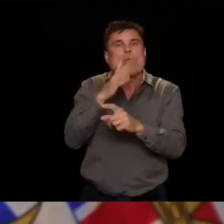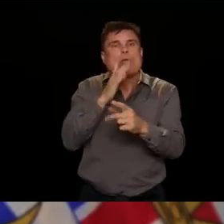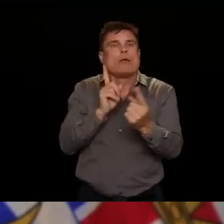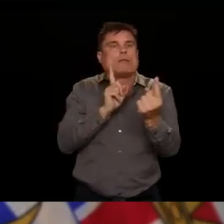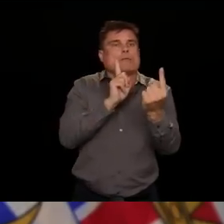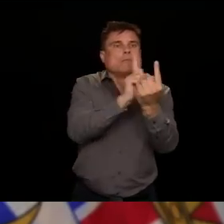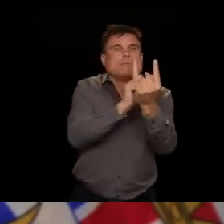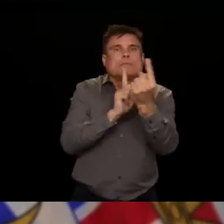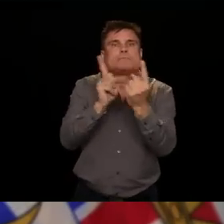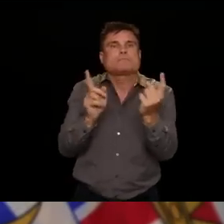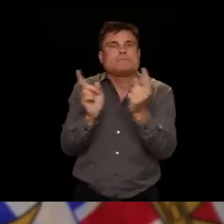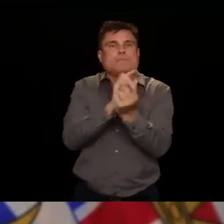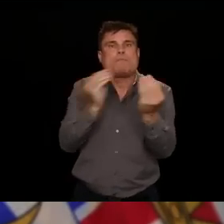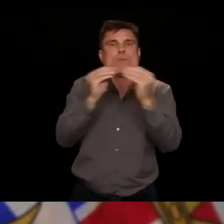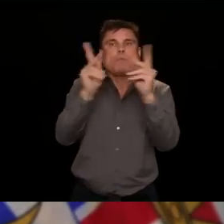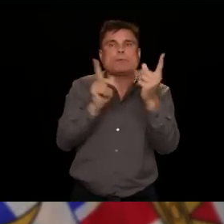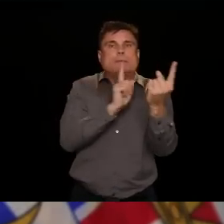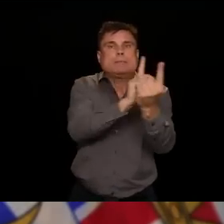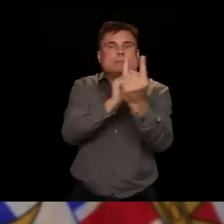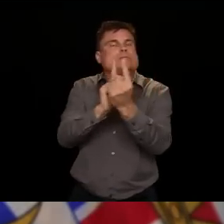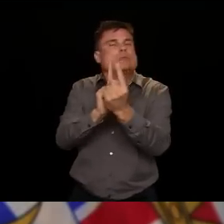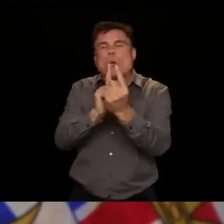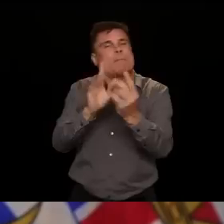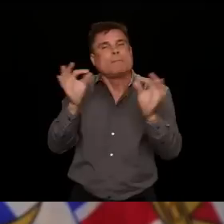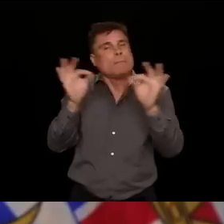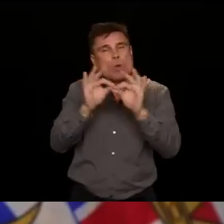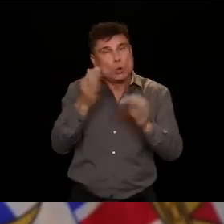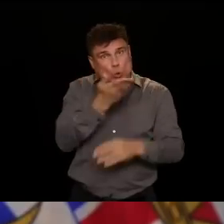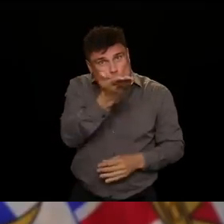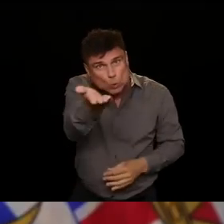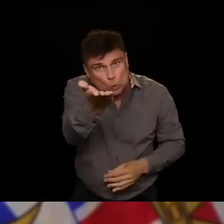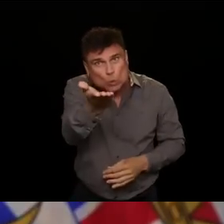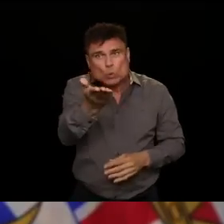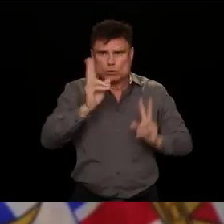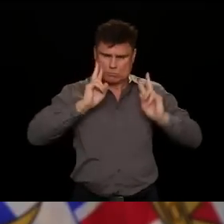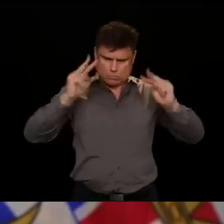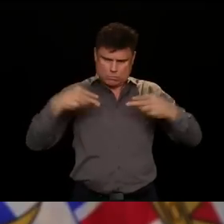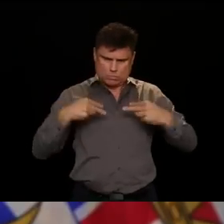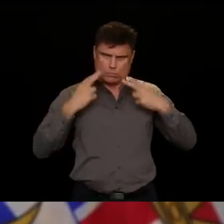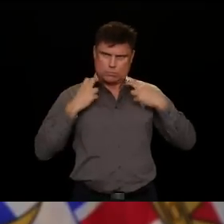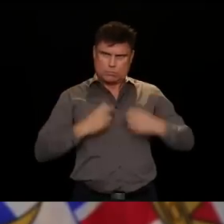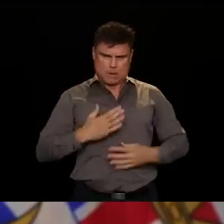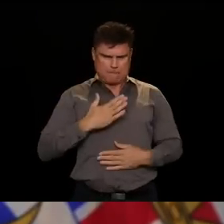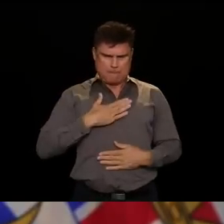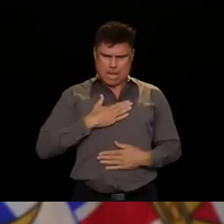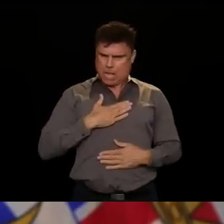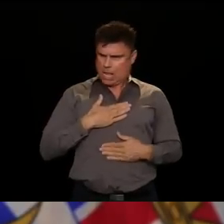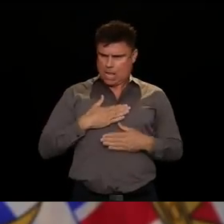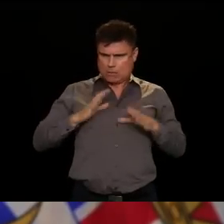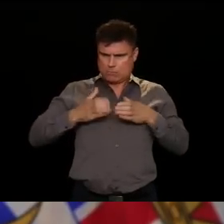don't see changing in the coming months, things like restrict in gatherings, 250 people